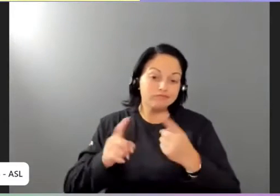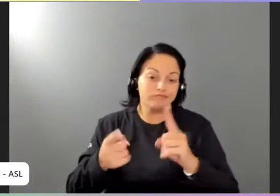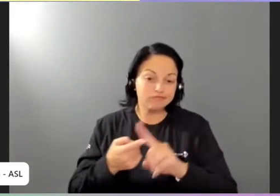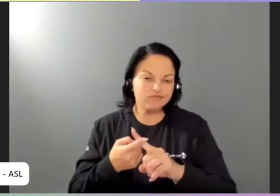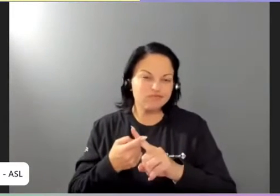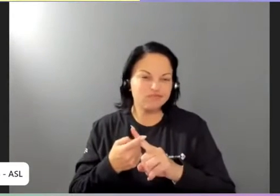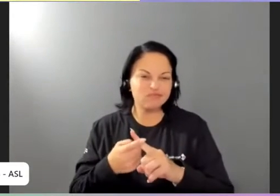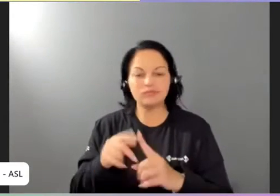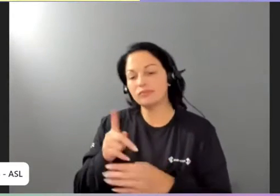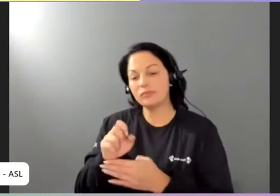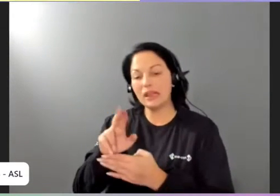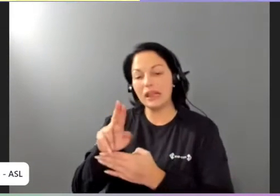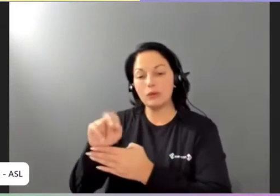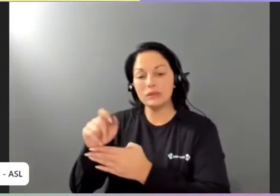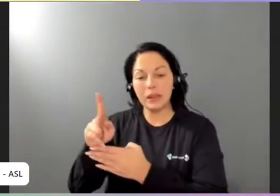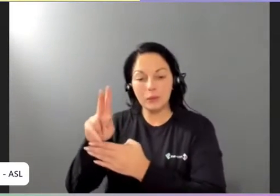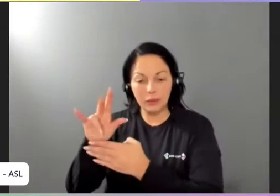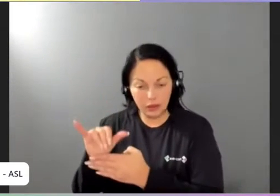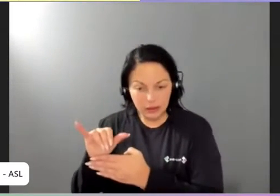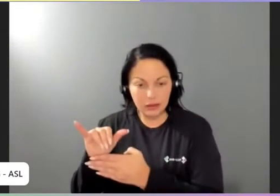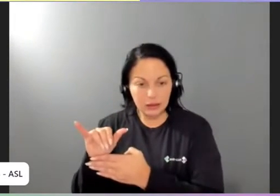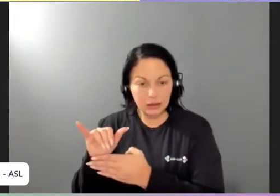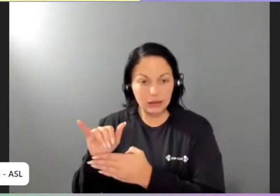accessibility care when the Mac -- a good friend probably